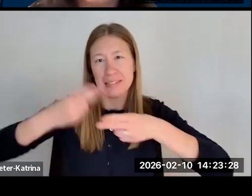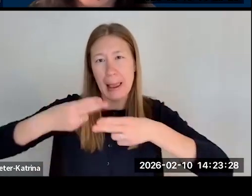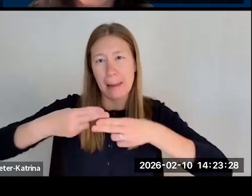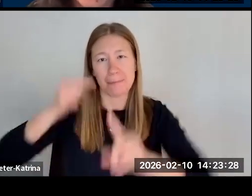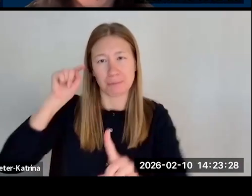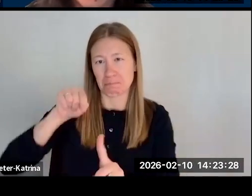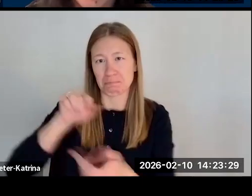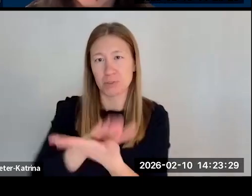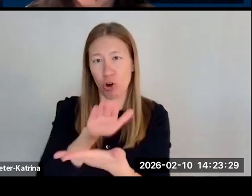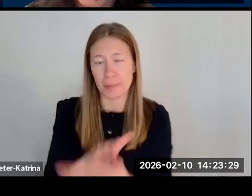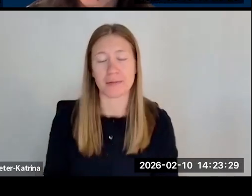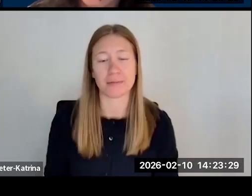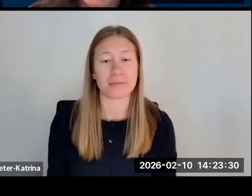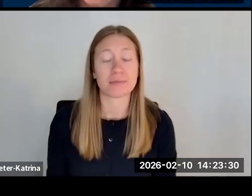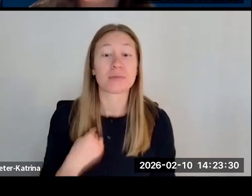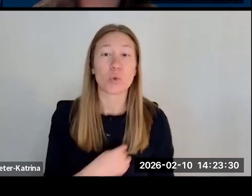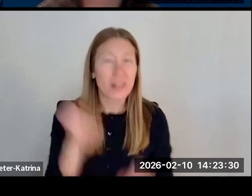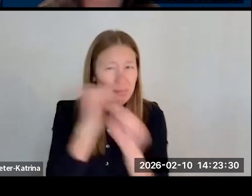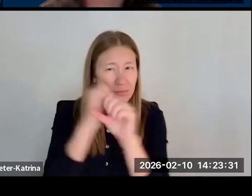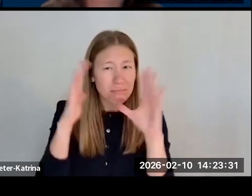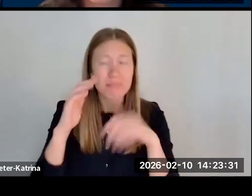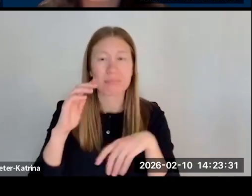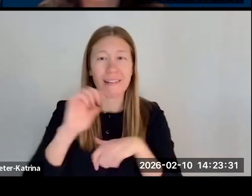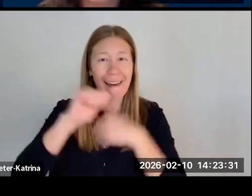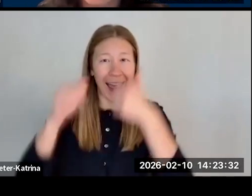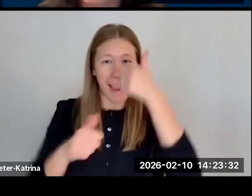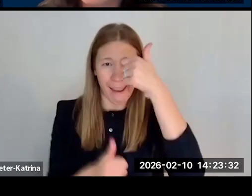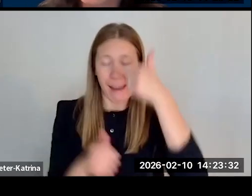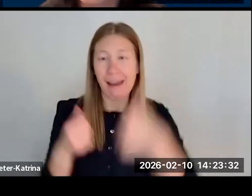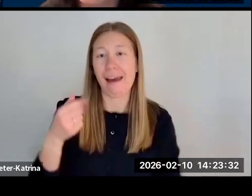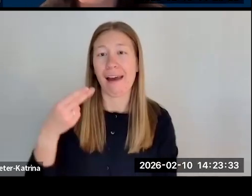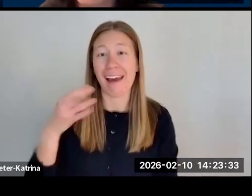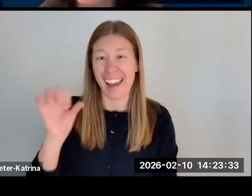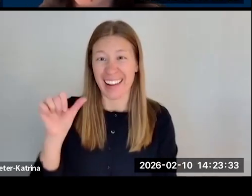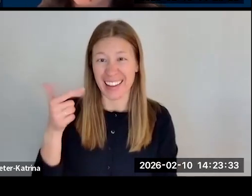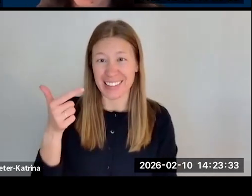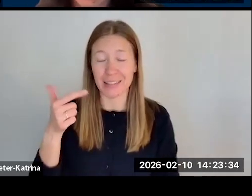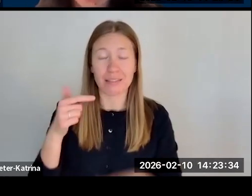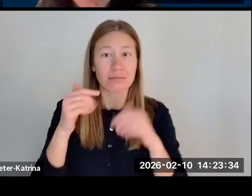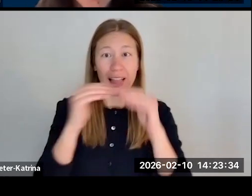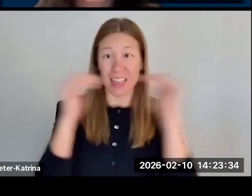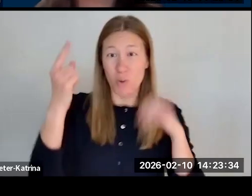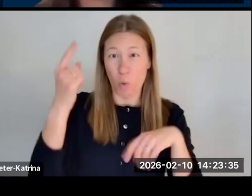If we think about our heading hierarchy, because the heading one is used to designate the title,